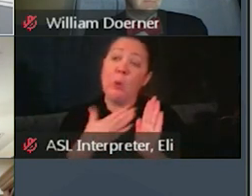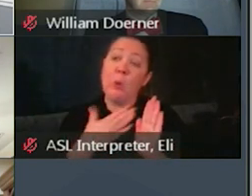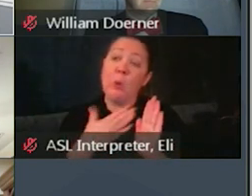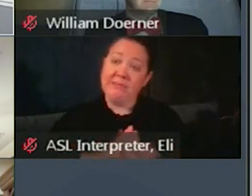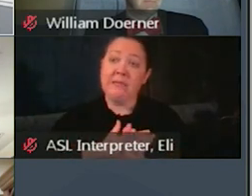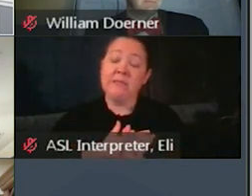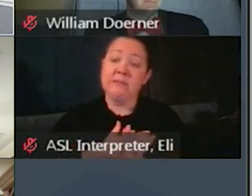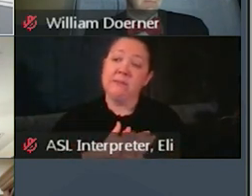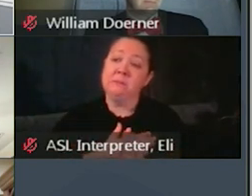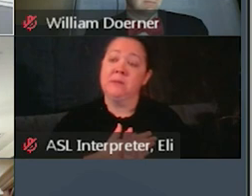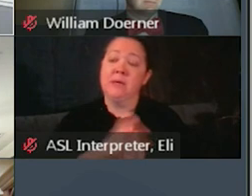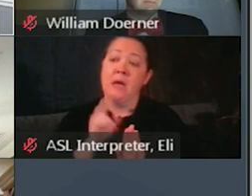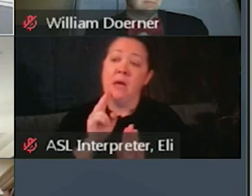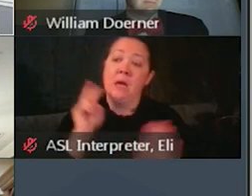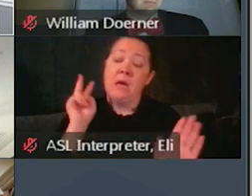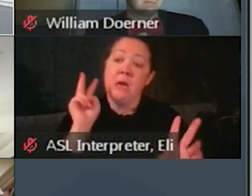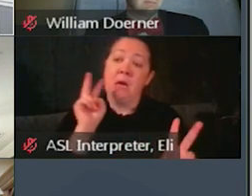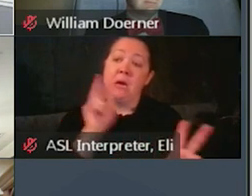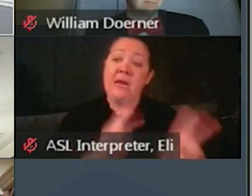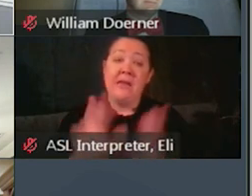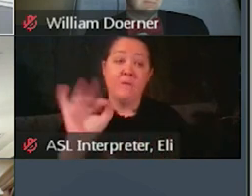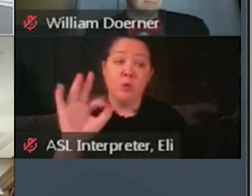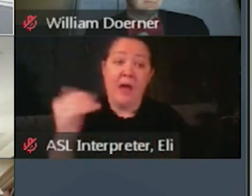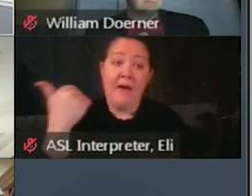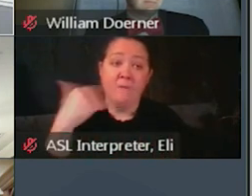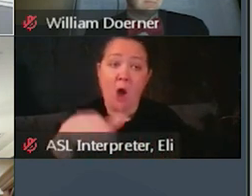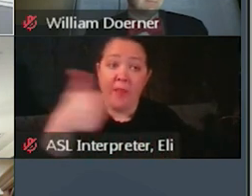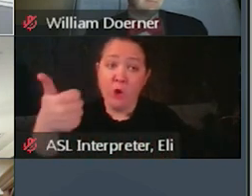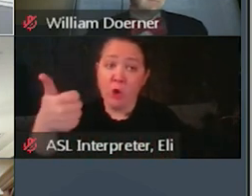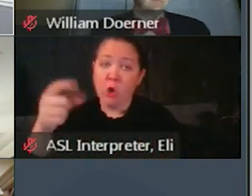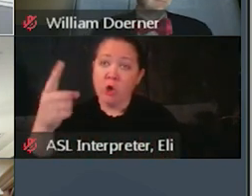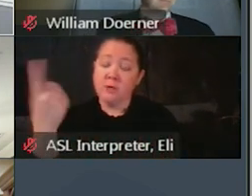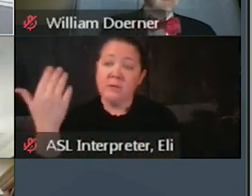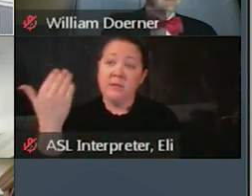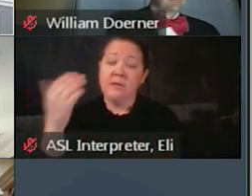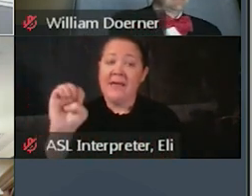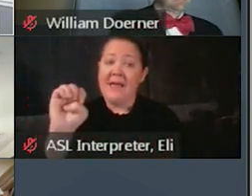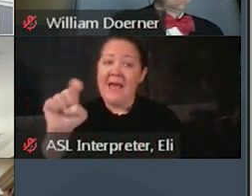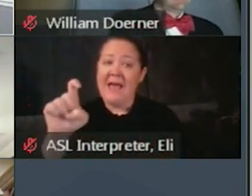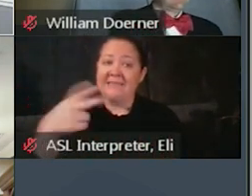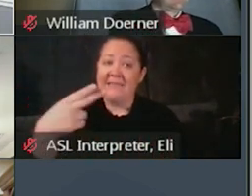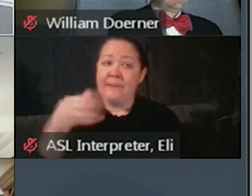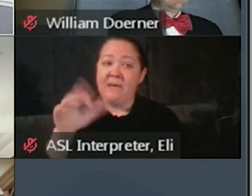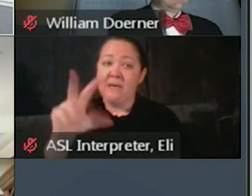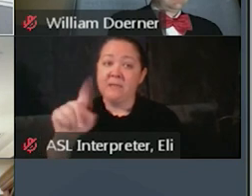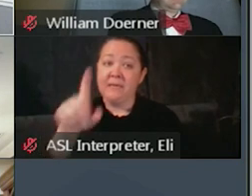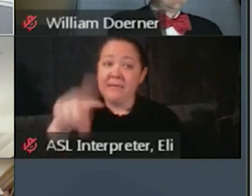make sure you get everything in on the Tuesday before the hearing. So that would be that January 12 noon on the 12th if you intend. Well,